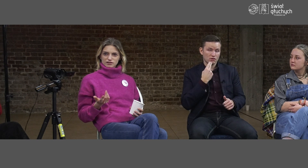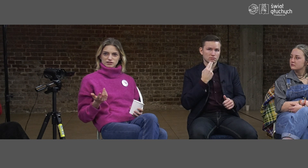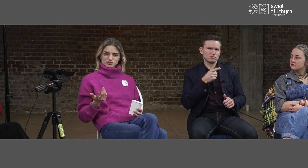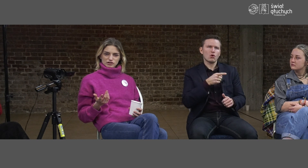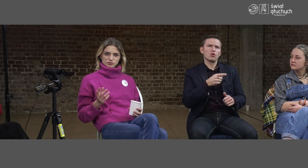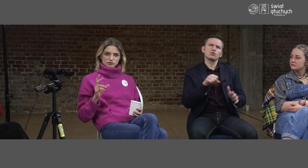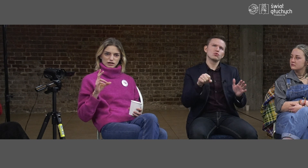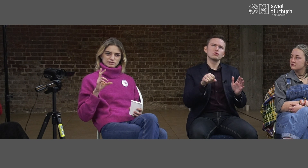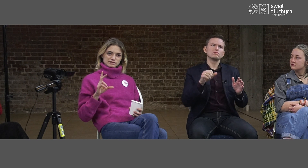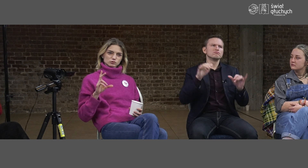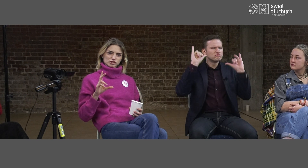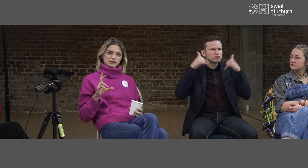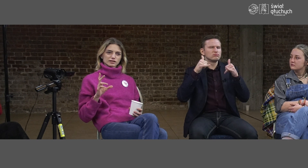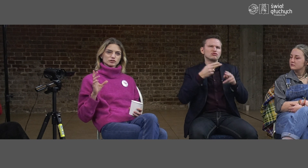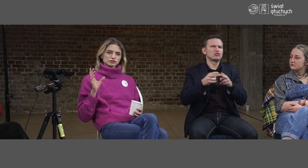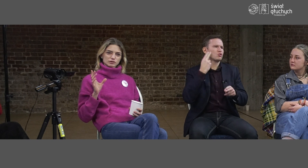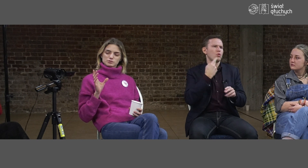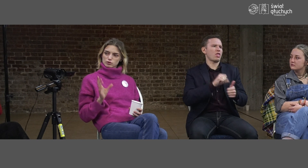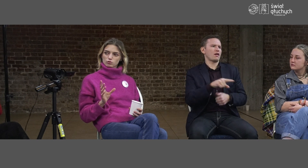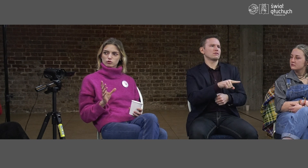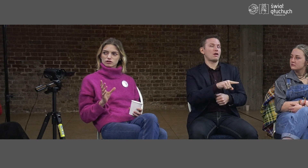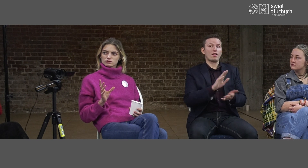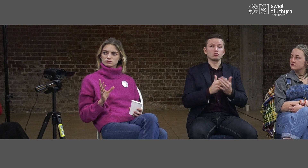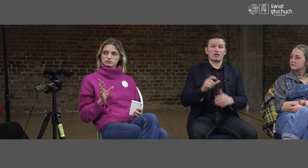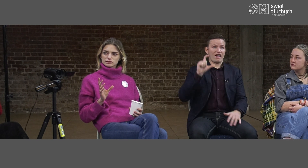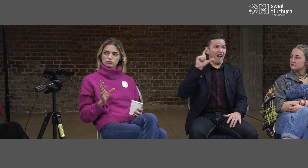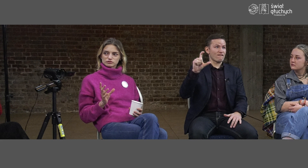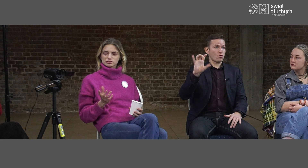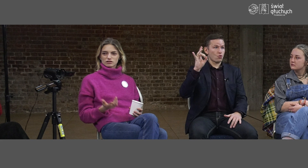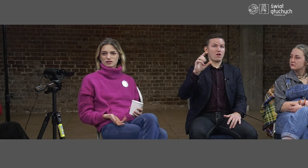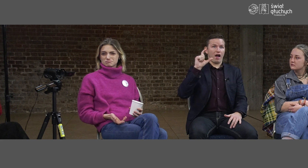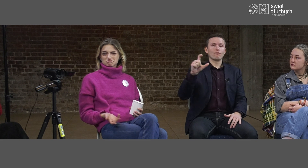while uppercase "D" is for someone who is completely deaf.